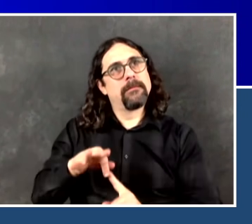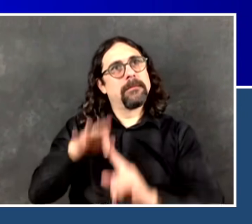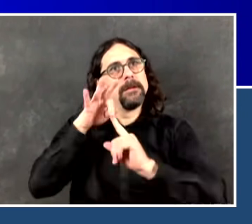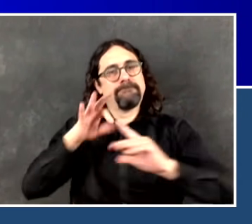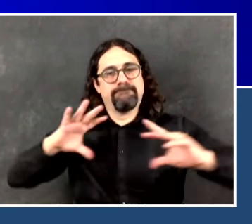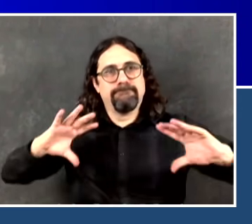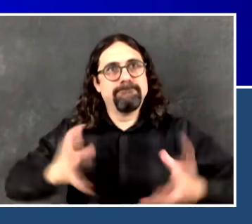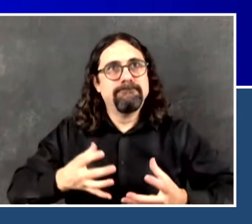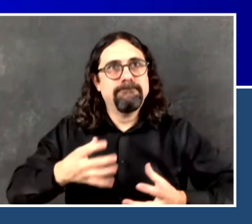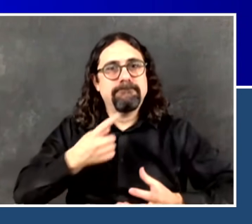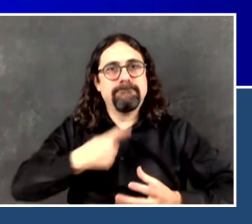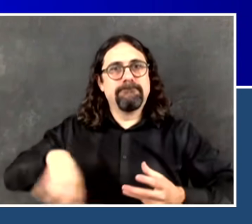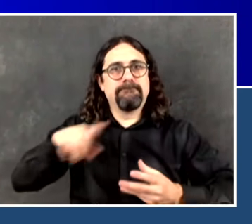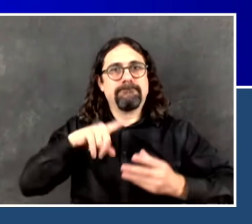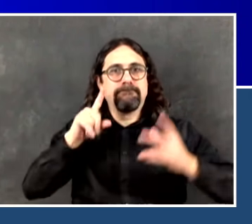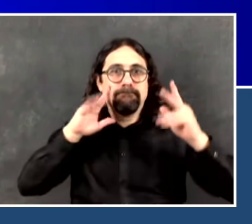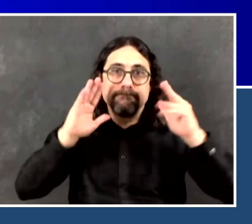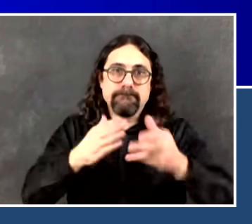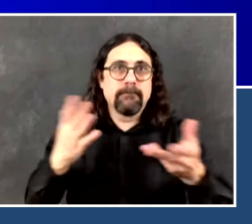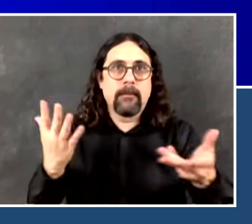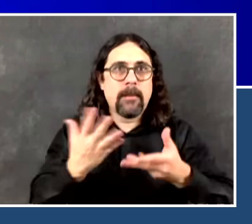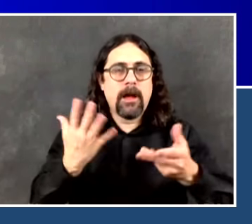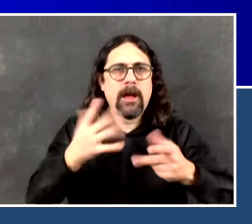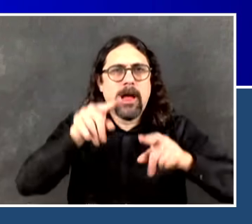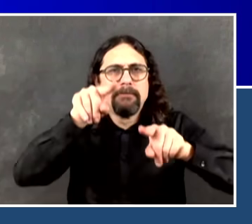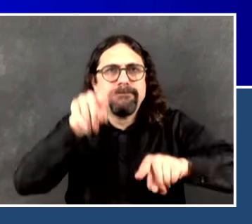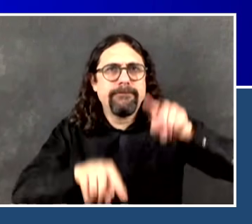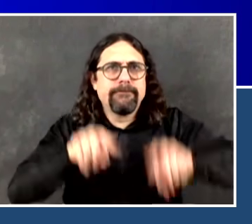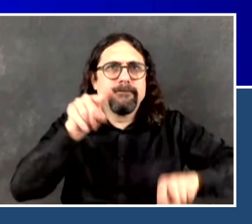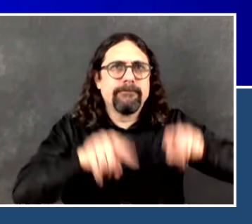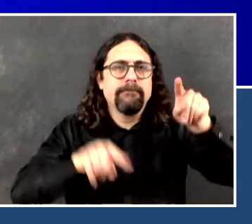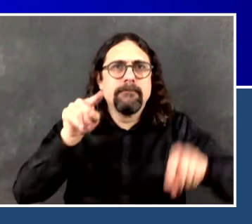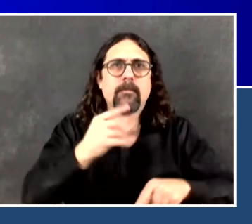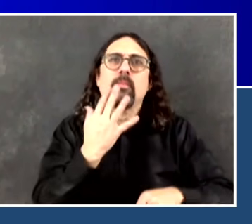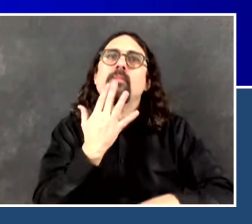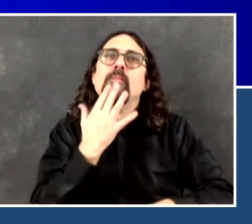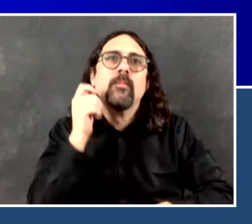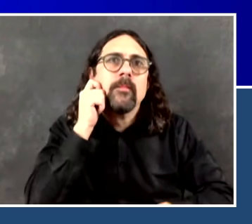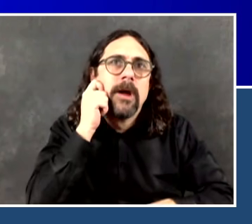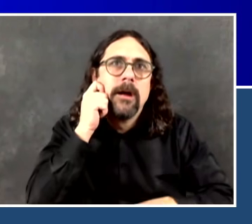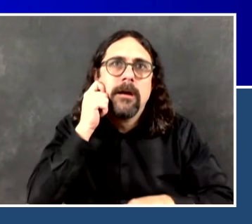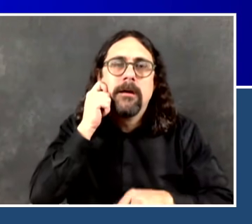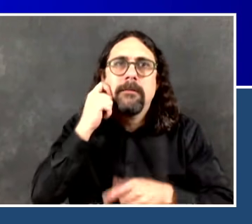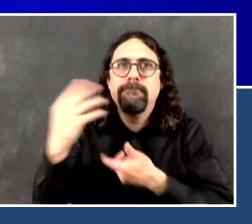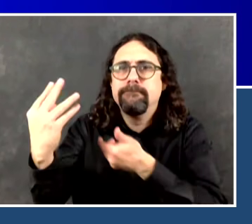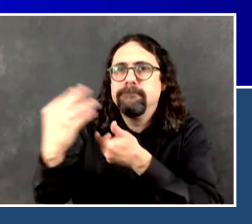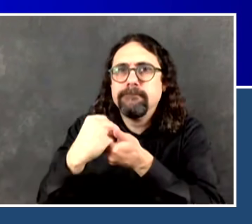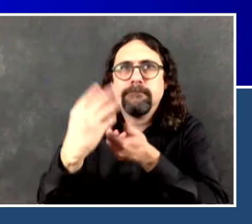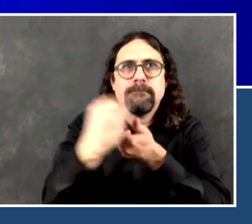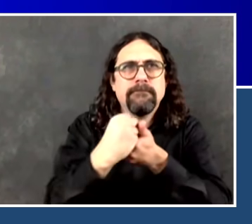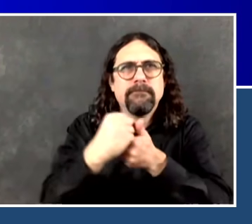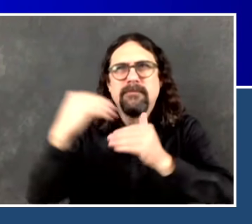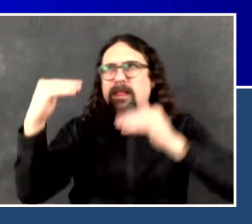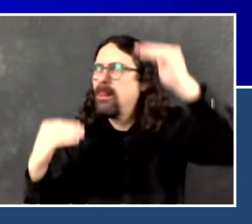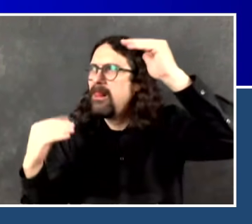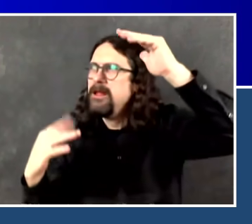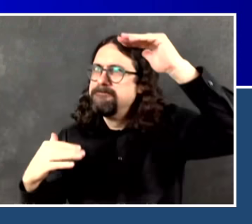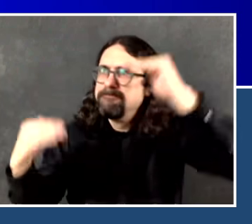THIS WILL BE MADE UP OF LEADERS OF E GOVERNMENT. FOCUSSING ON THE DISRPAITIES WE'RE SEEING ALREADY. MAKING SURE THAT WE ARE ADDRESSING